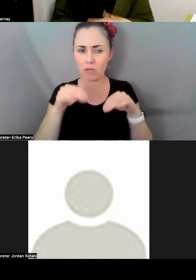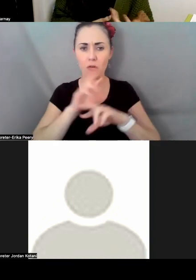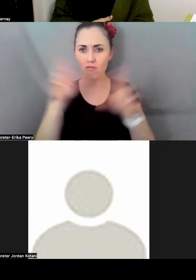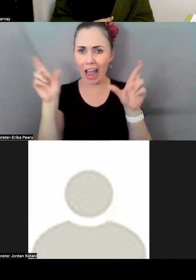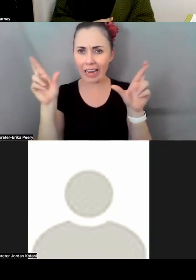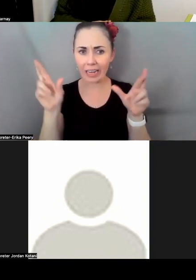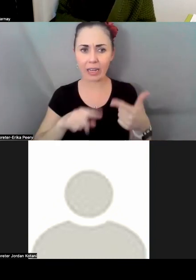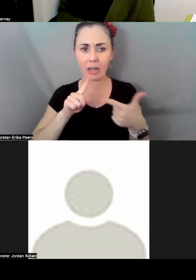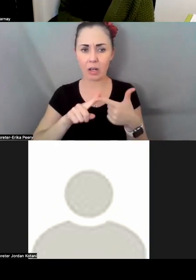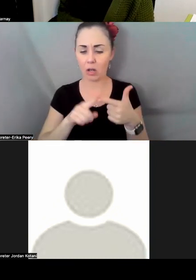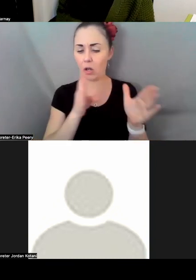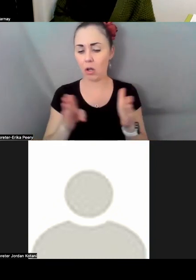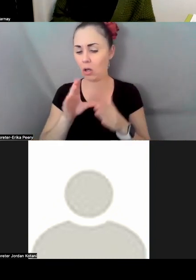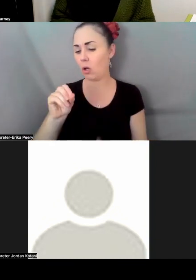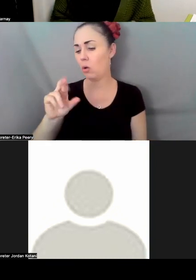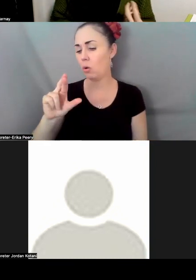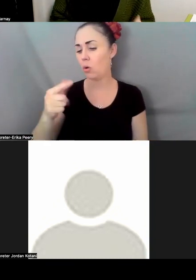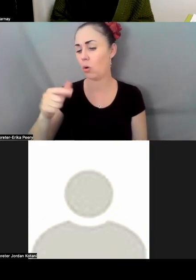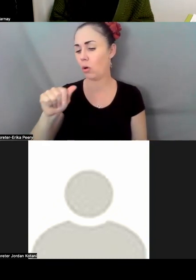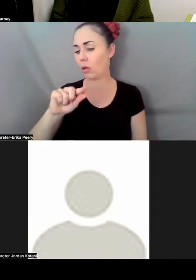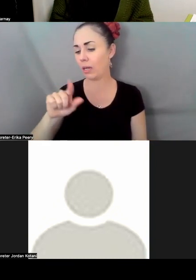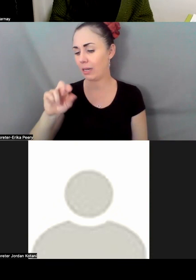Organizing activities, those are going to prepare the body and brain as well.